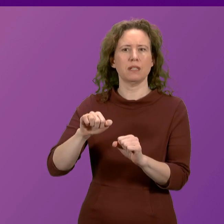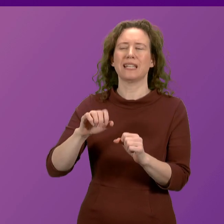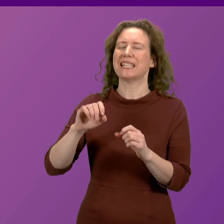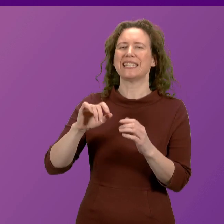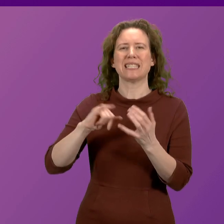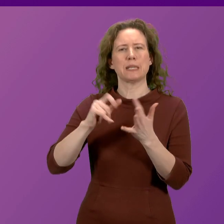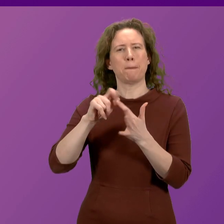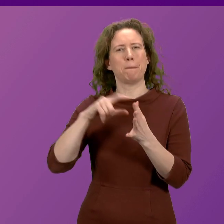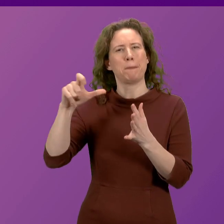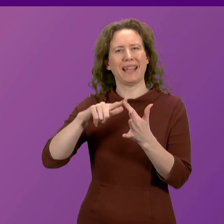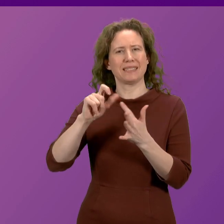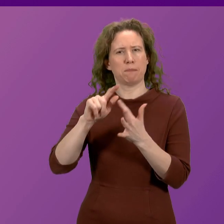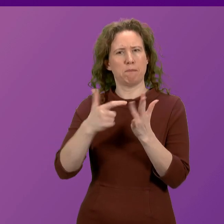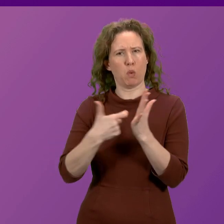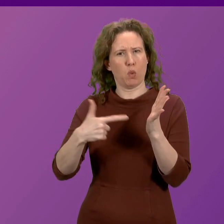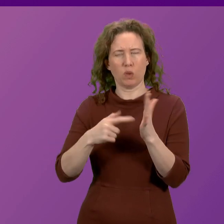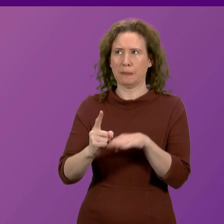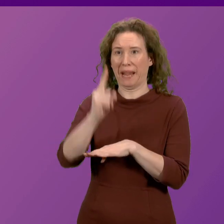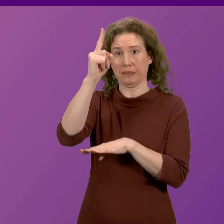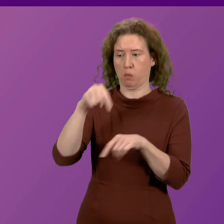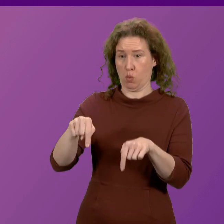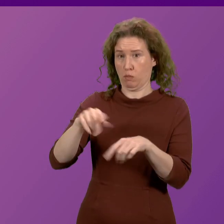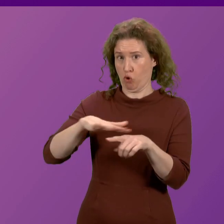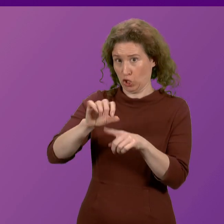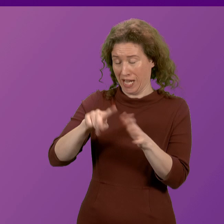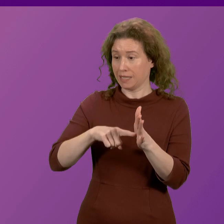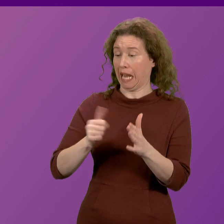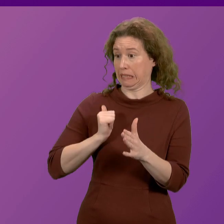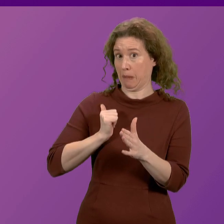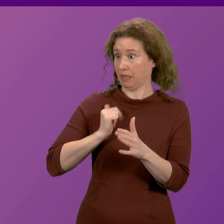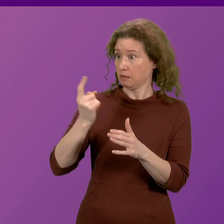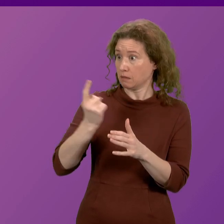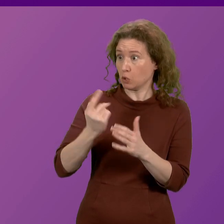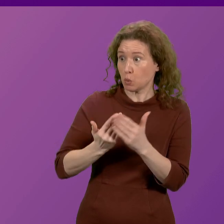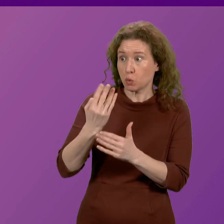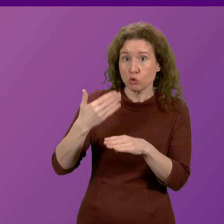was a positive development for the Sutherland community, bringing 40 jobs and economic benefits